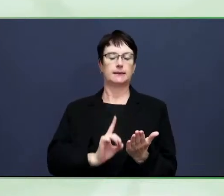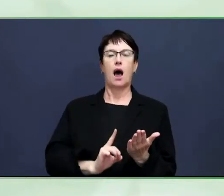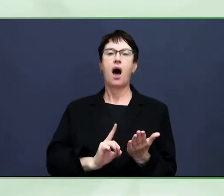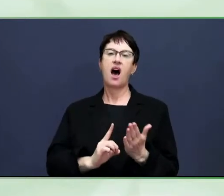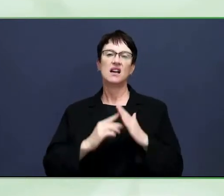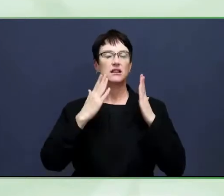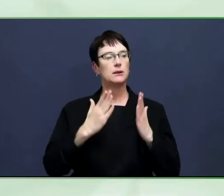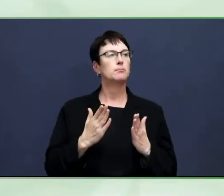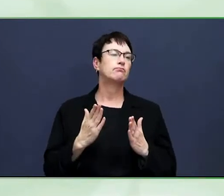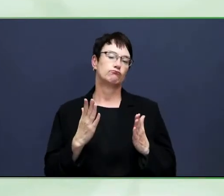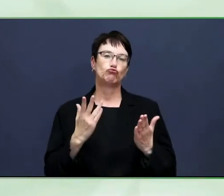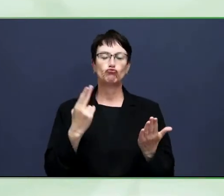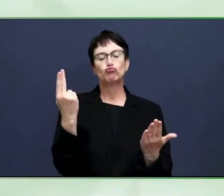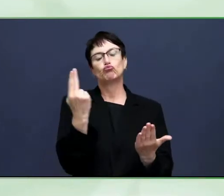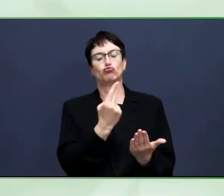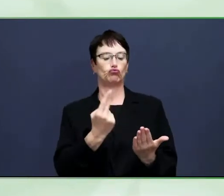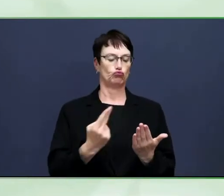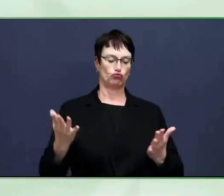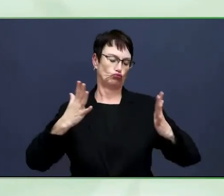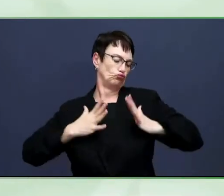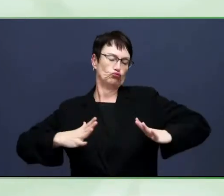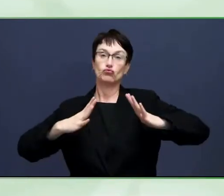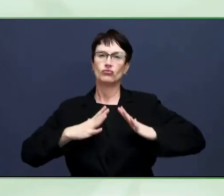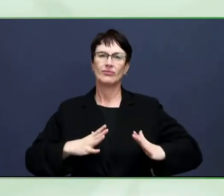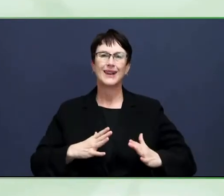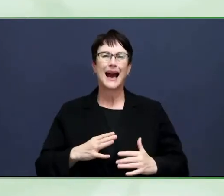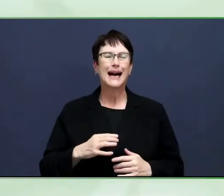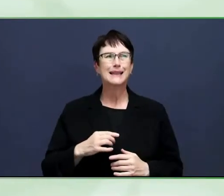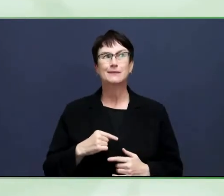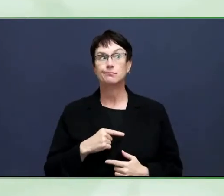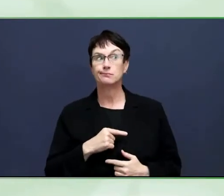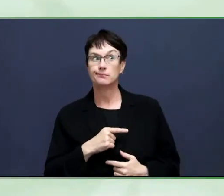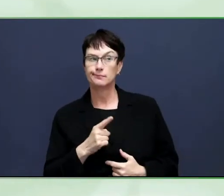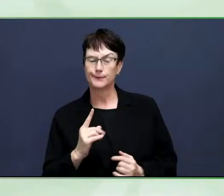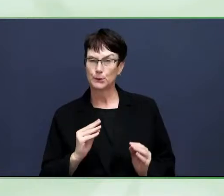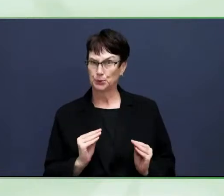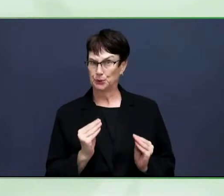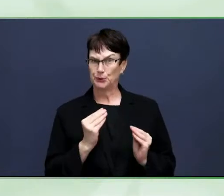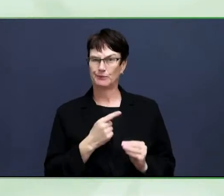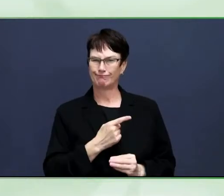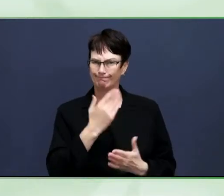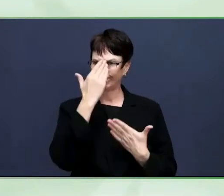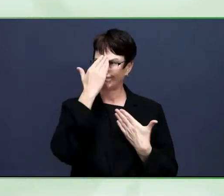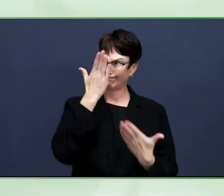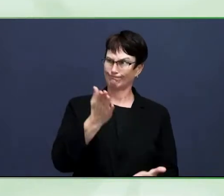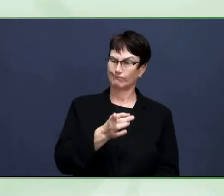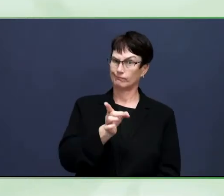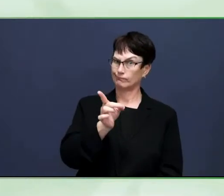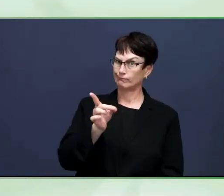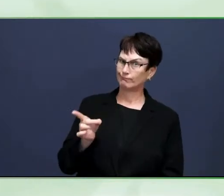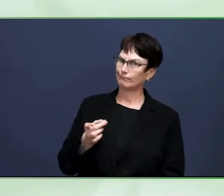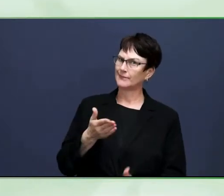What is at the heart of that education?